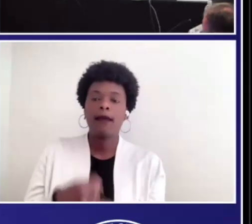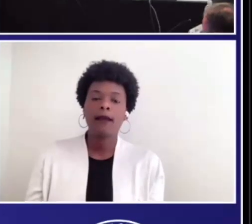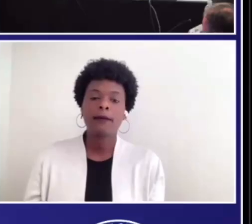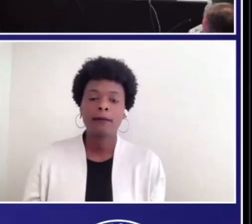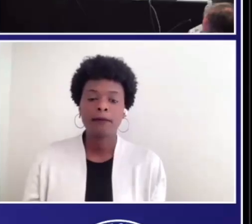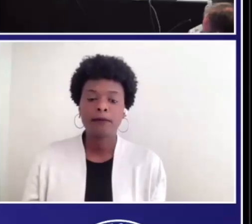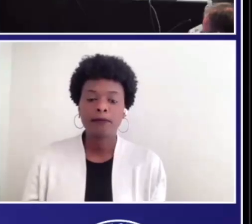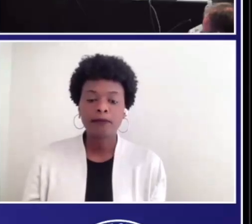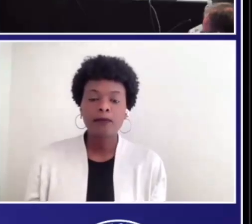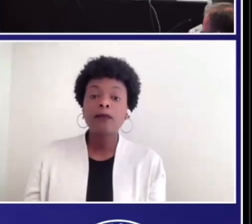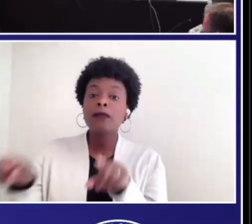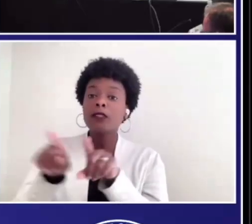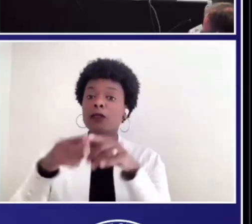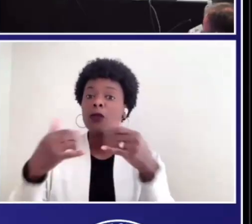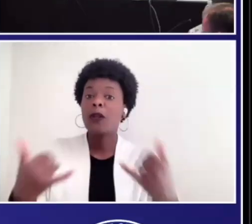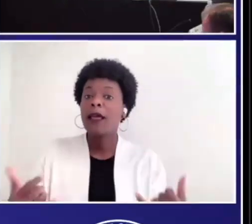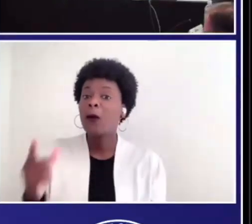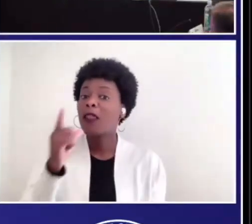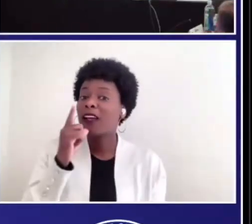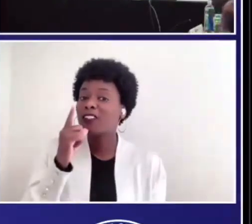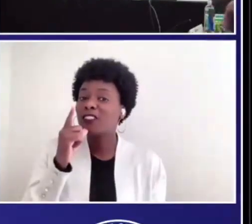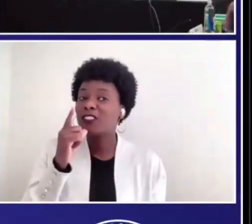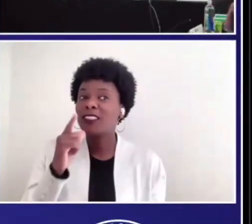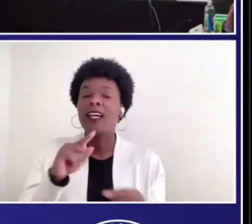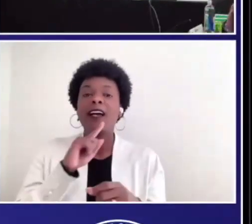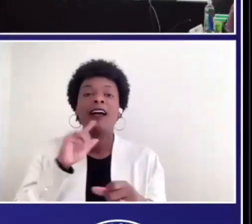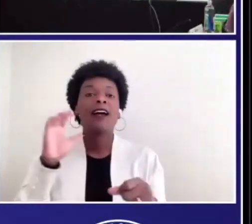And we are now at lunch, and I promise I did not plan that.